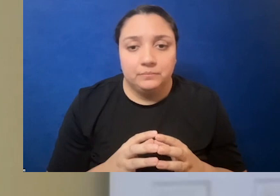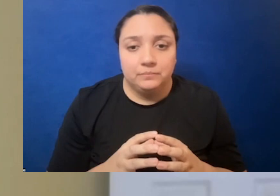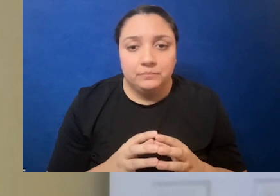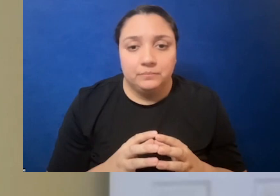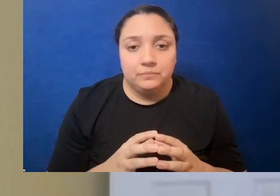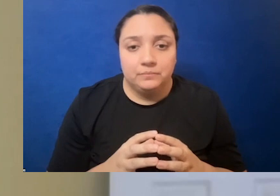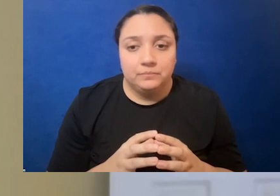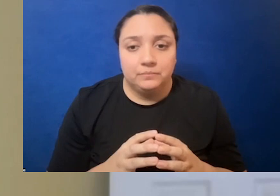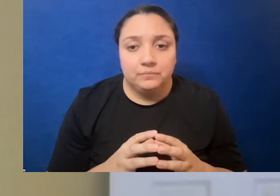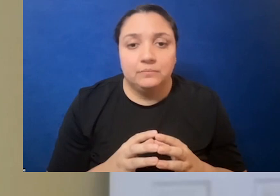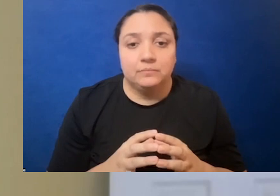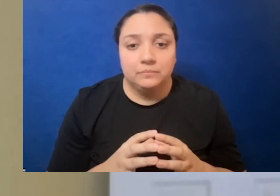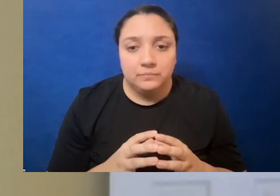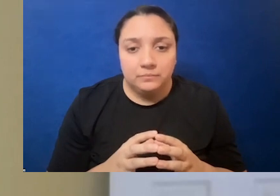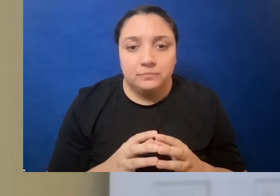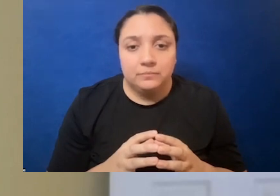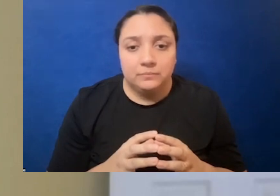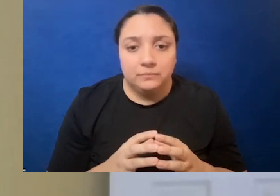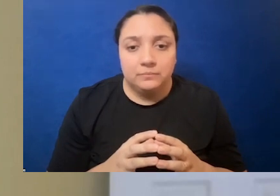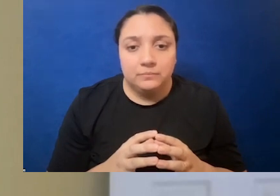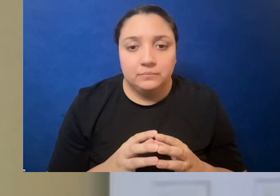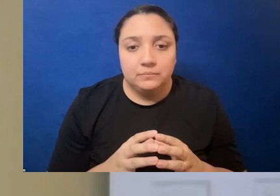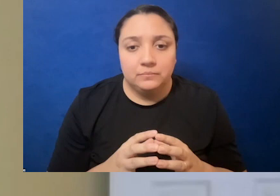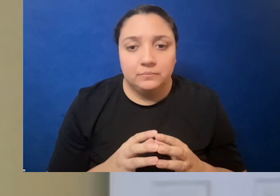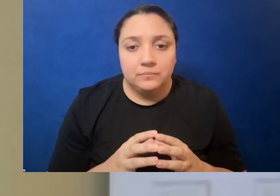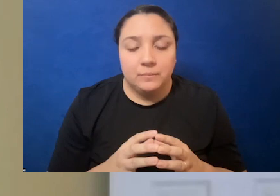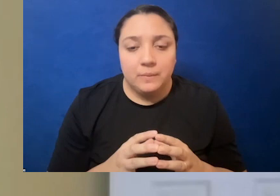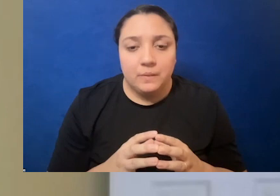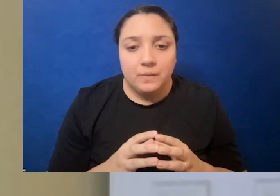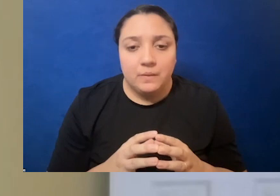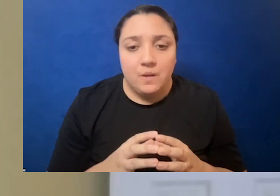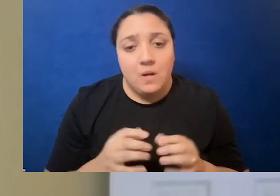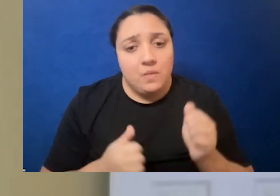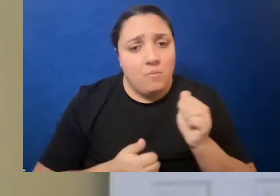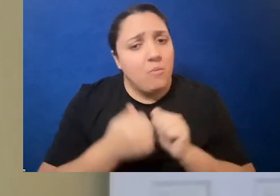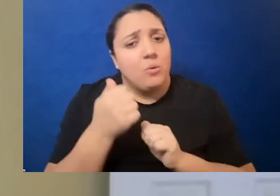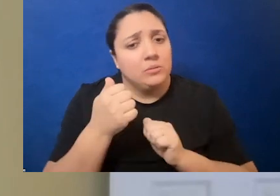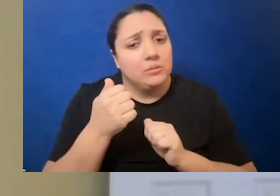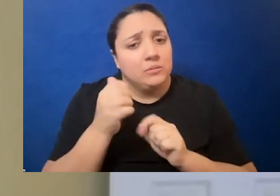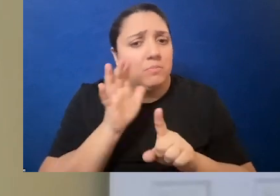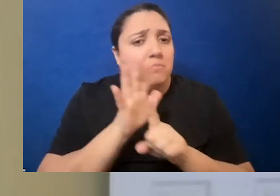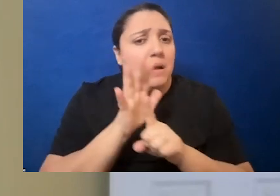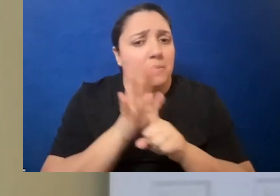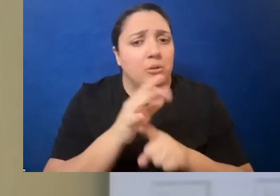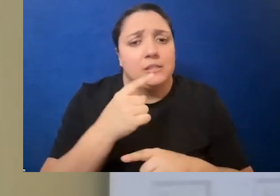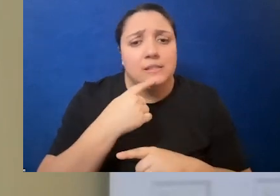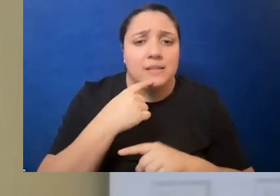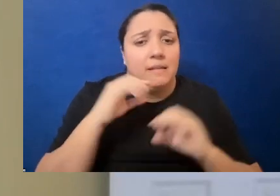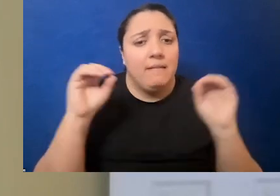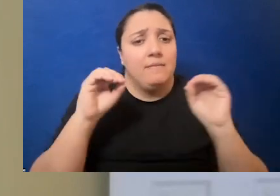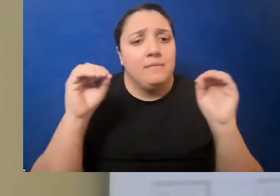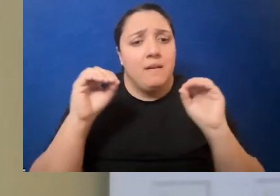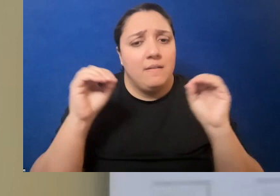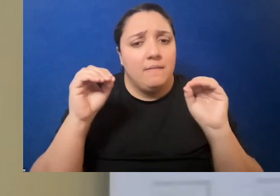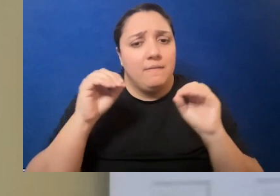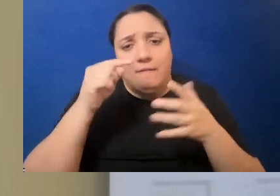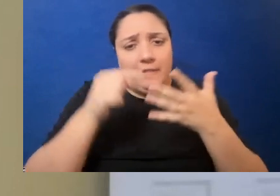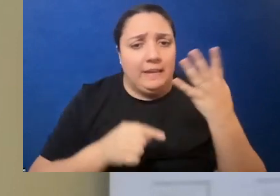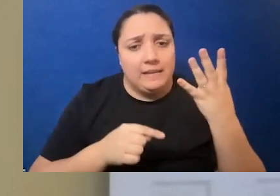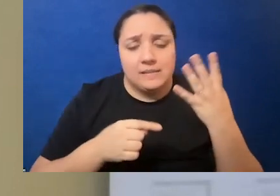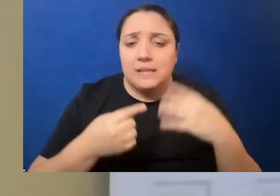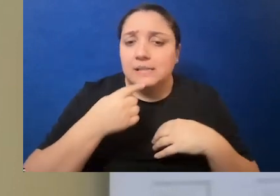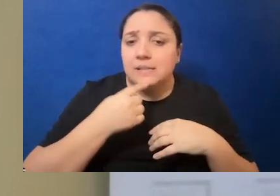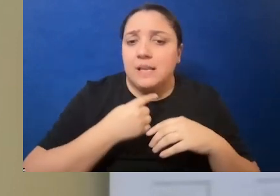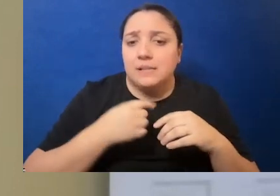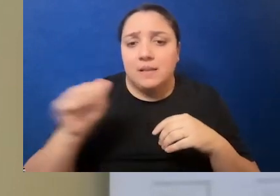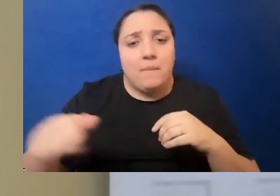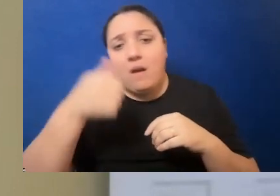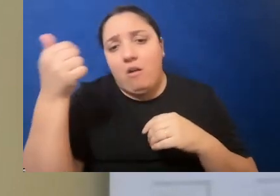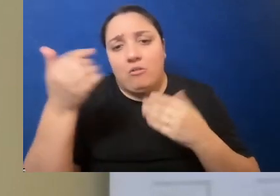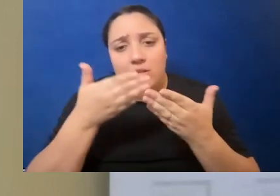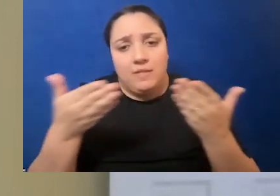SO THE MOST PREVALENT ANSWER IS